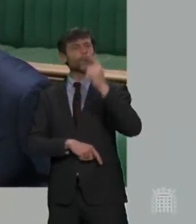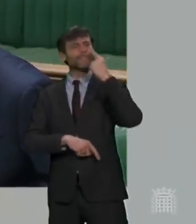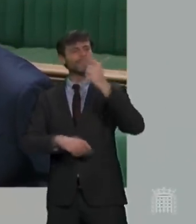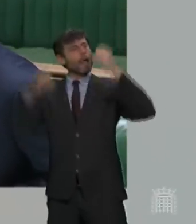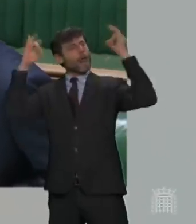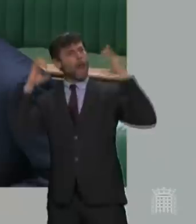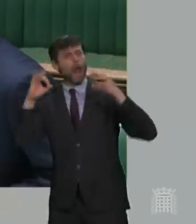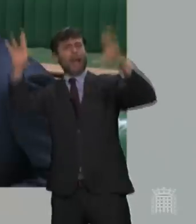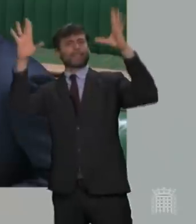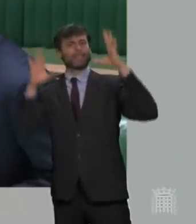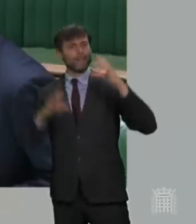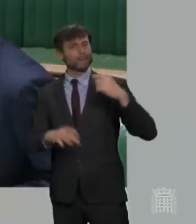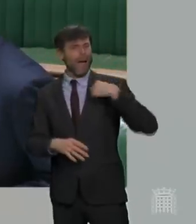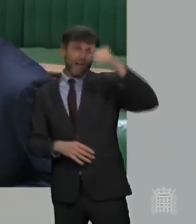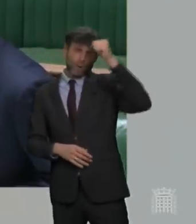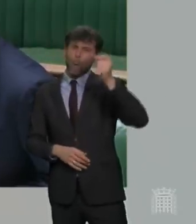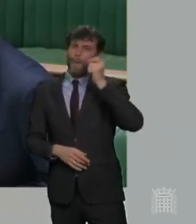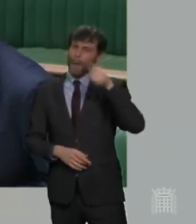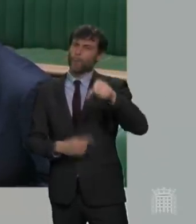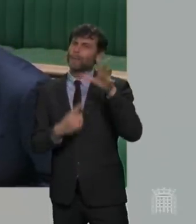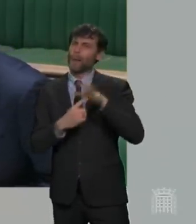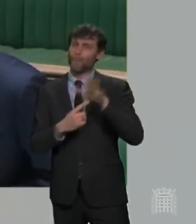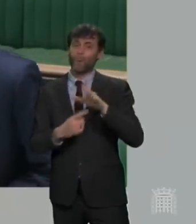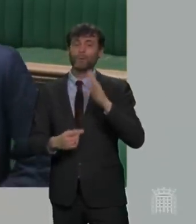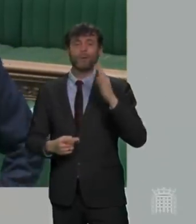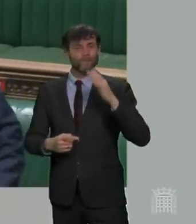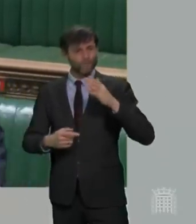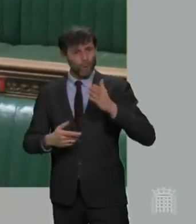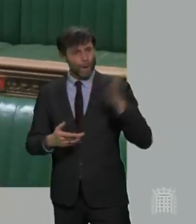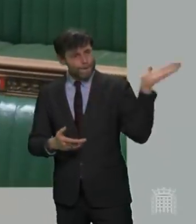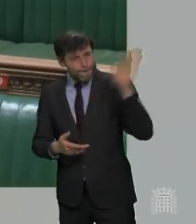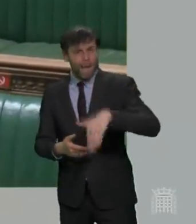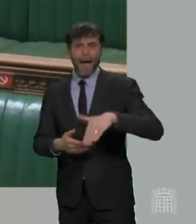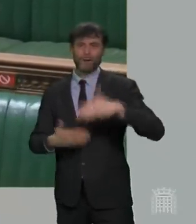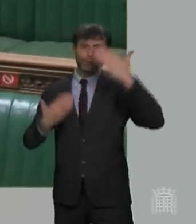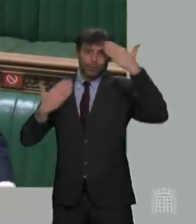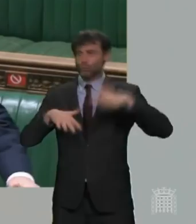I know that Blackpool will play an important part in the tourism recovery that we hope to see